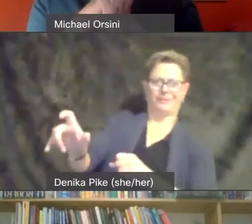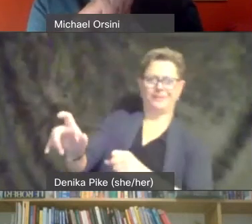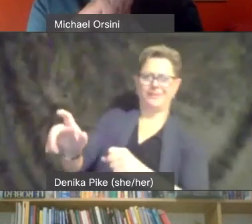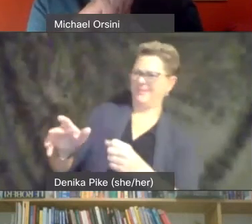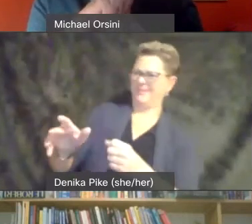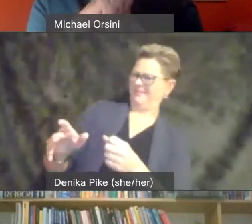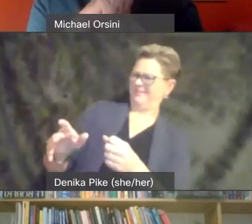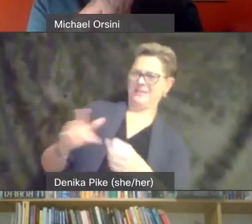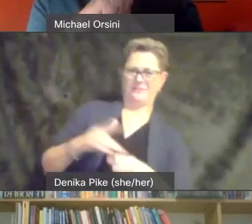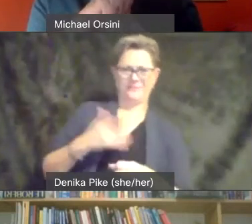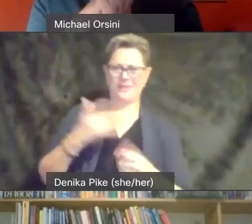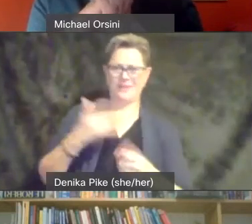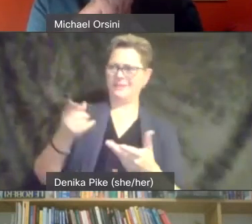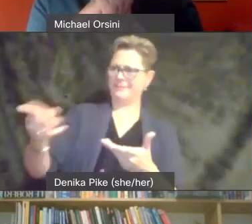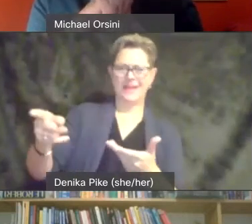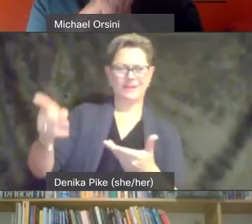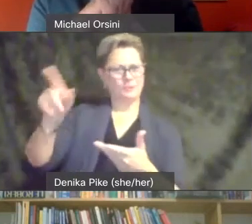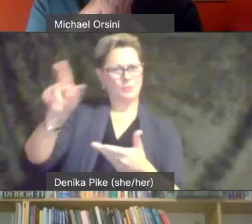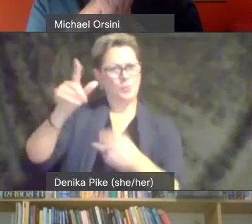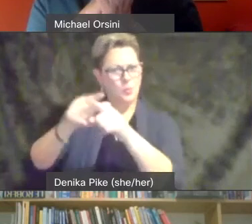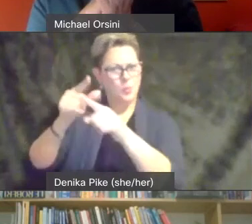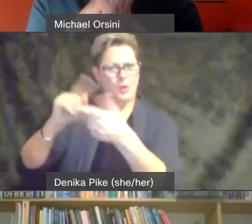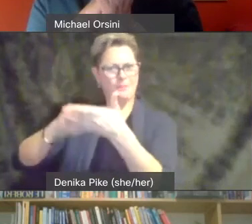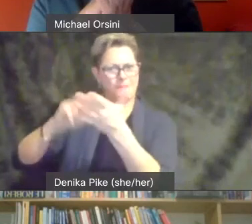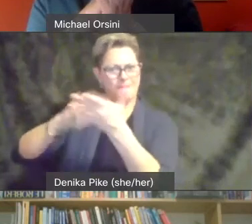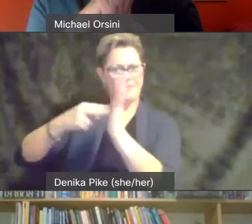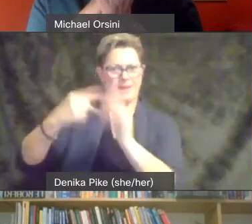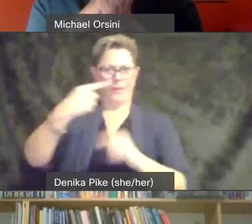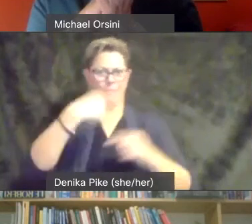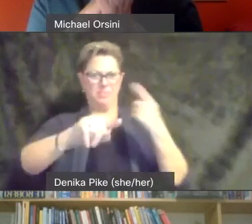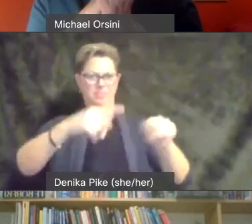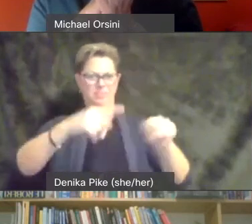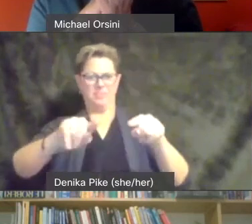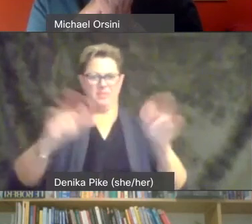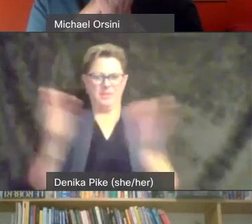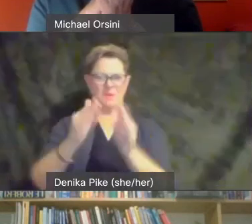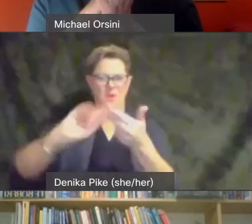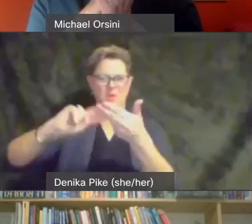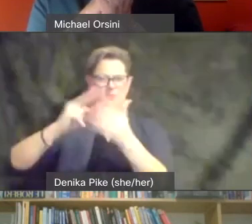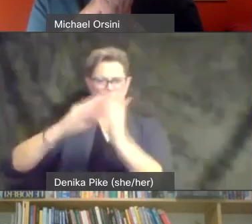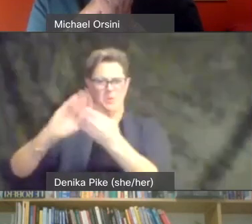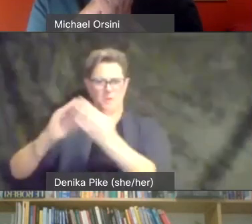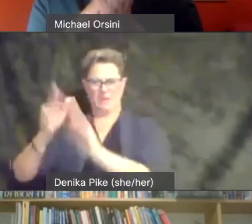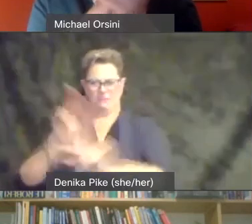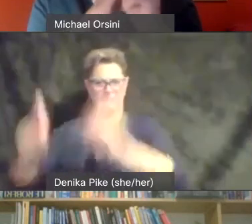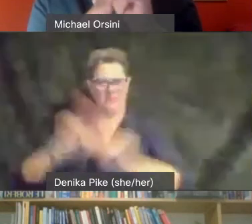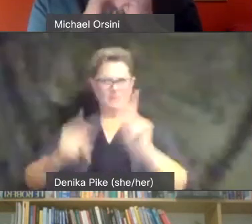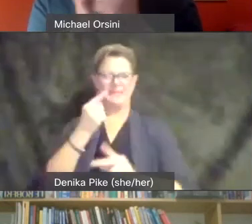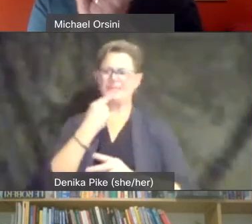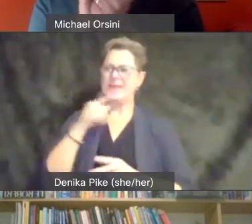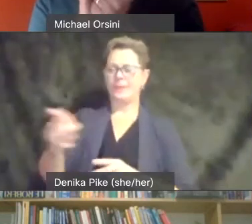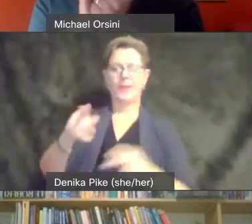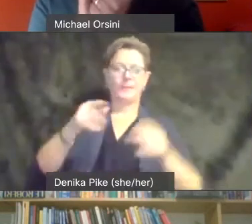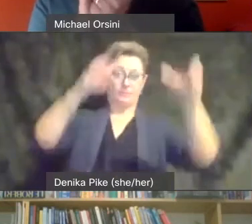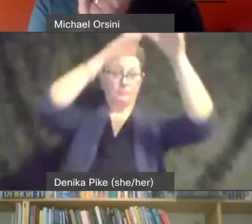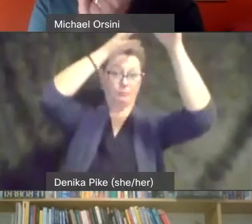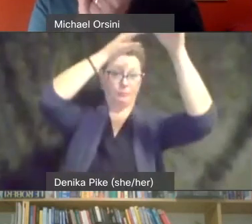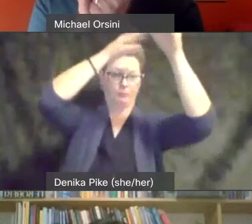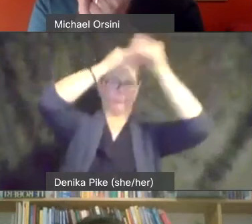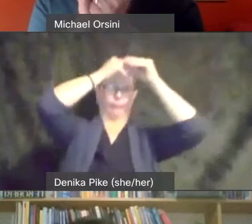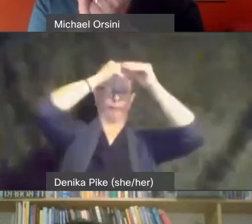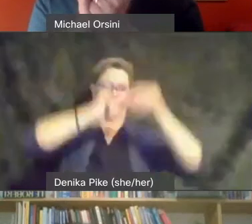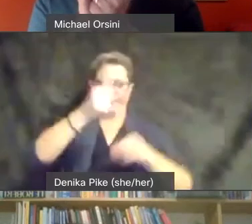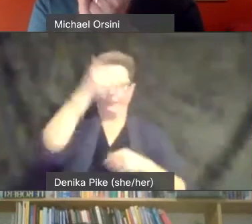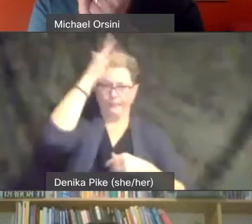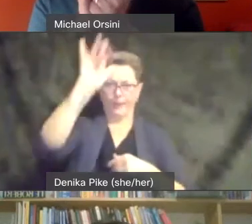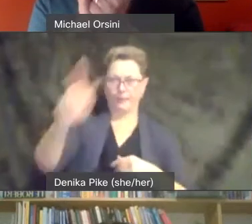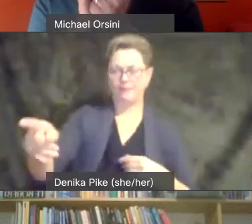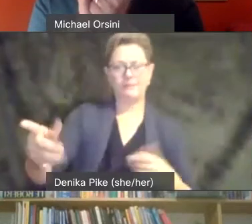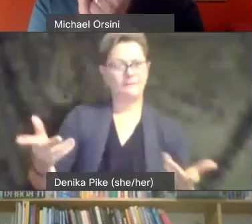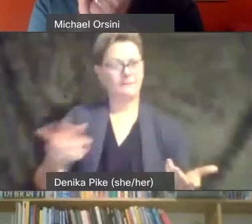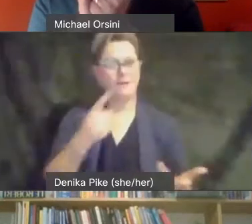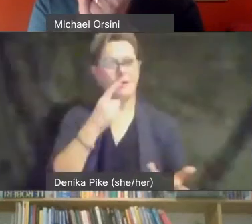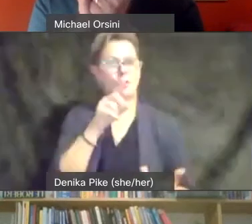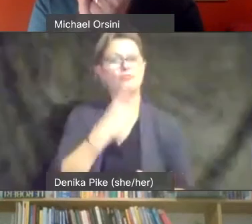They turned it into a term to insult rural individuals as though they're less intelligent than urban individuals. That was a really interesting point there. So I'd like to now pass the question over to Andrea.